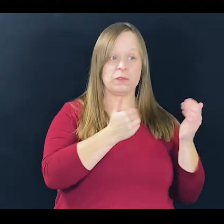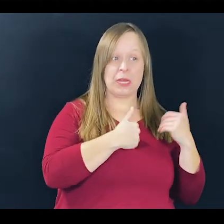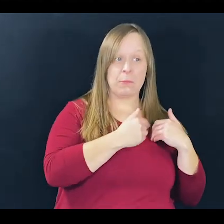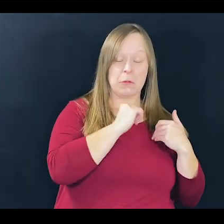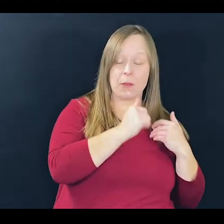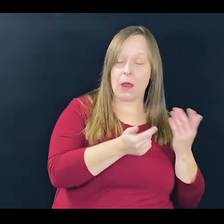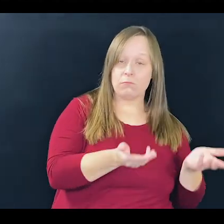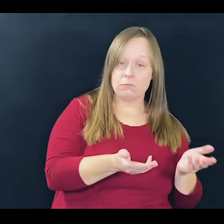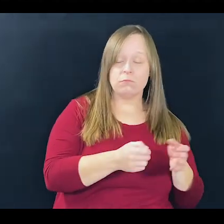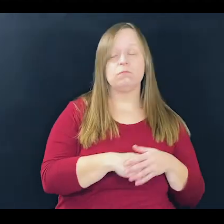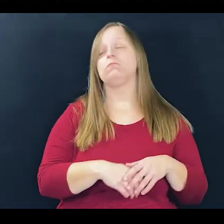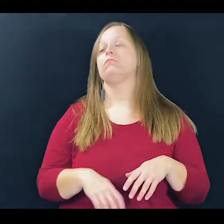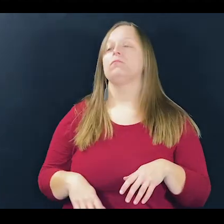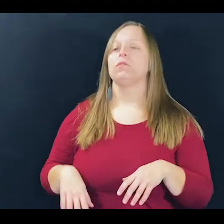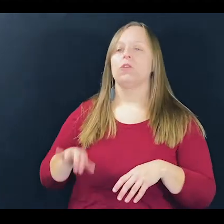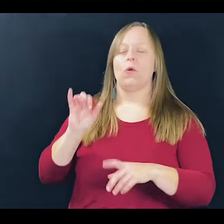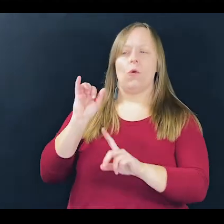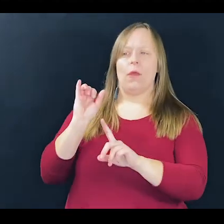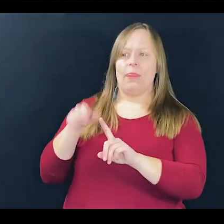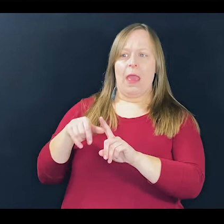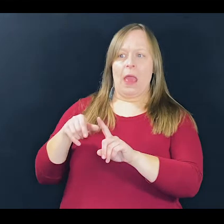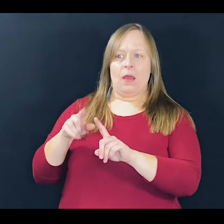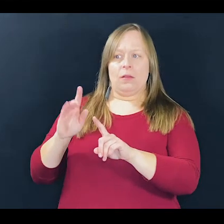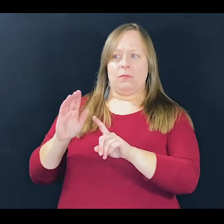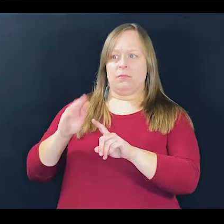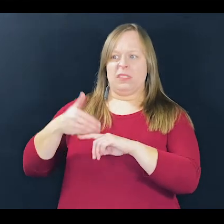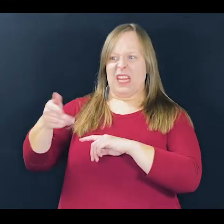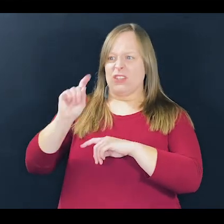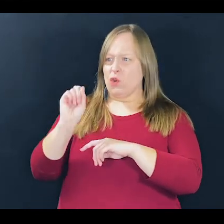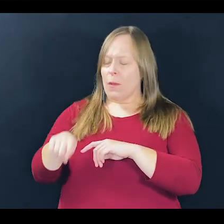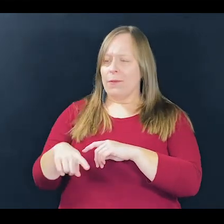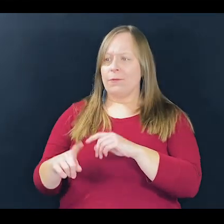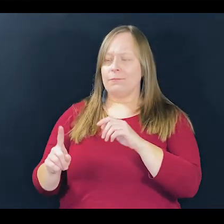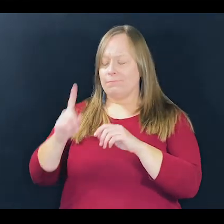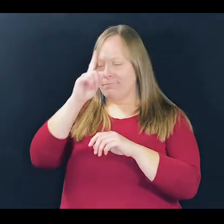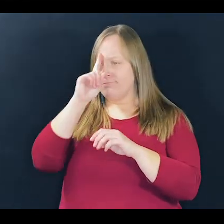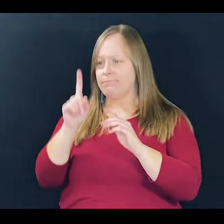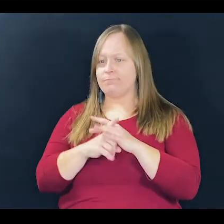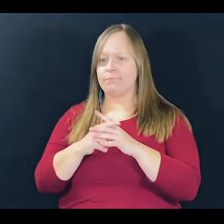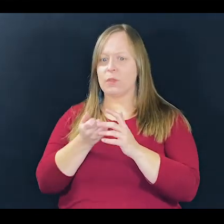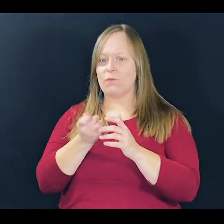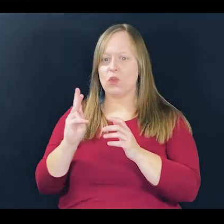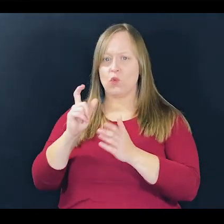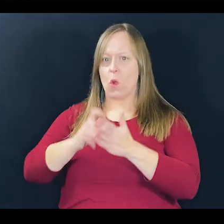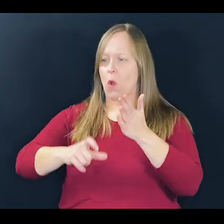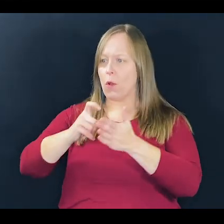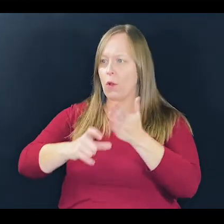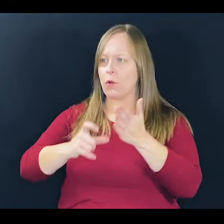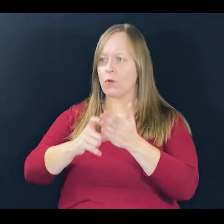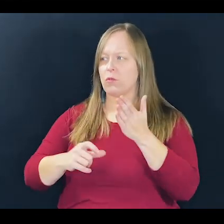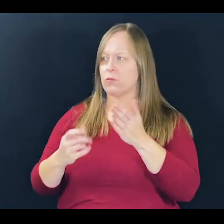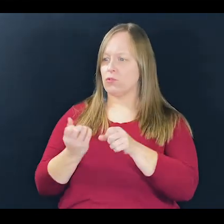K: And so that, would bring me to another question, we had a couple of articles I think it was